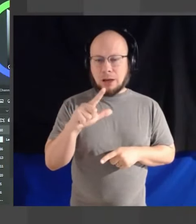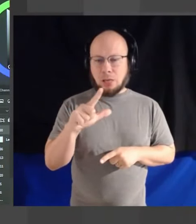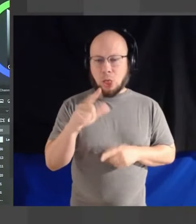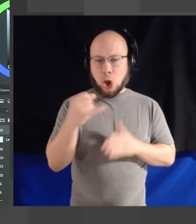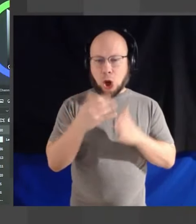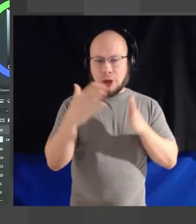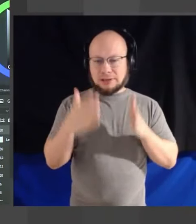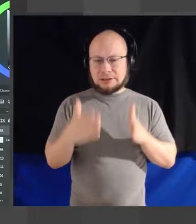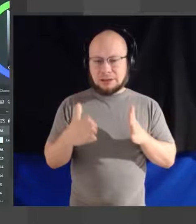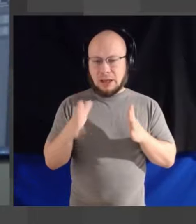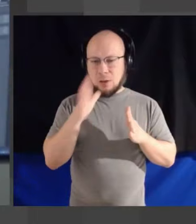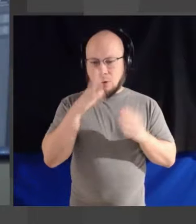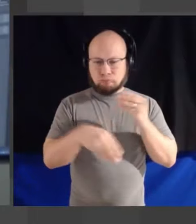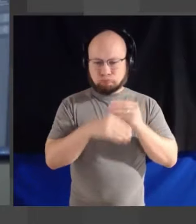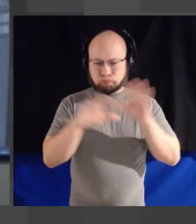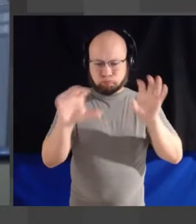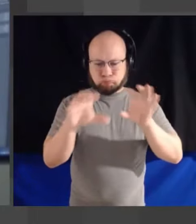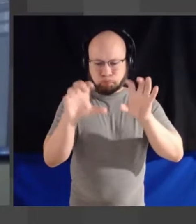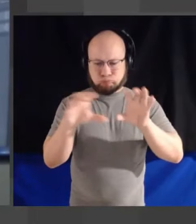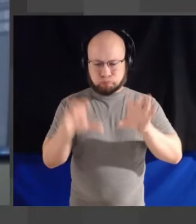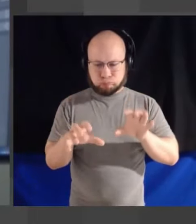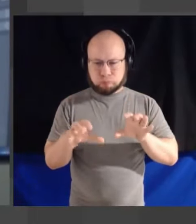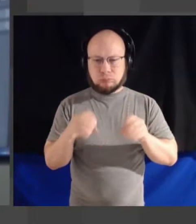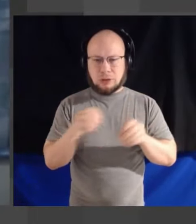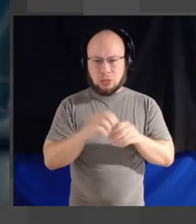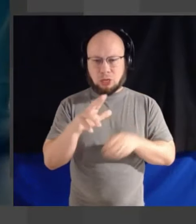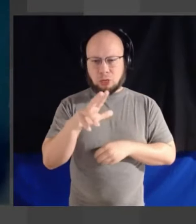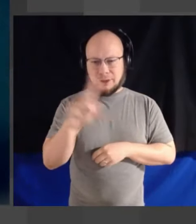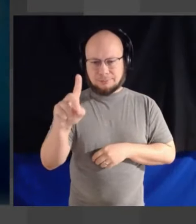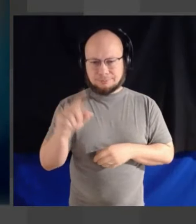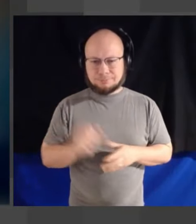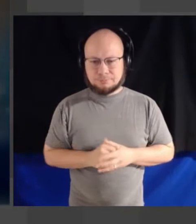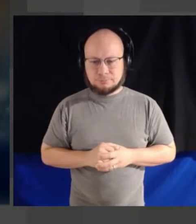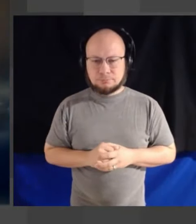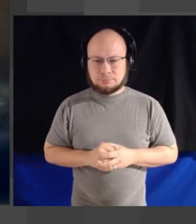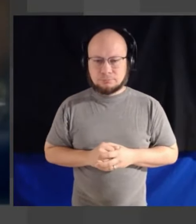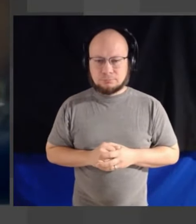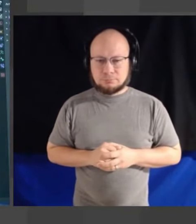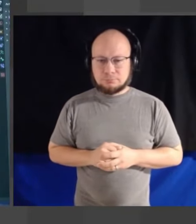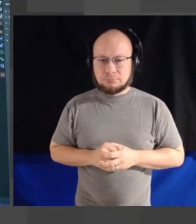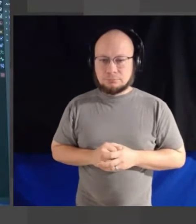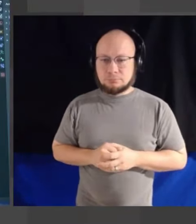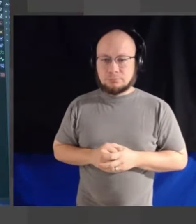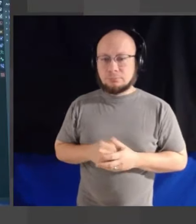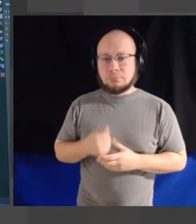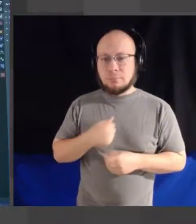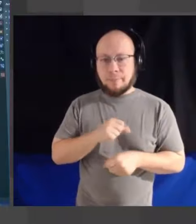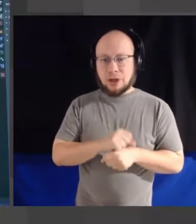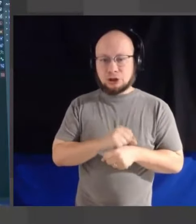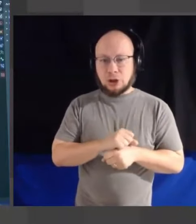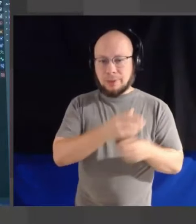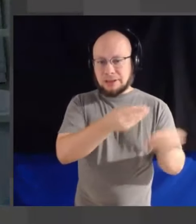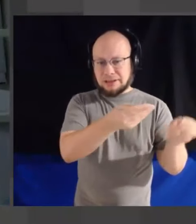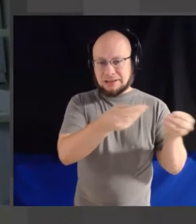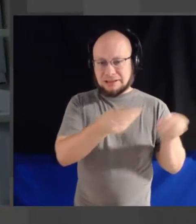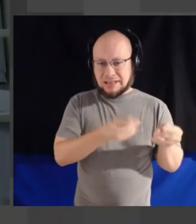THAT IS GOING TO MODEL IT AND ANIMATE TO MAKE IT ALIVE. MY JOB IS TO BRING SKETCHES